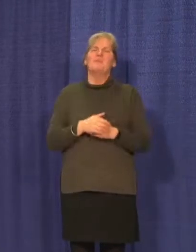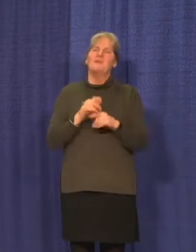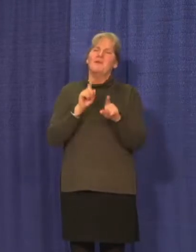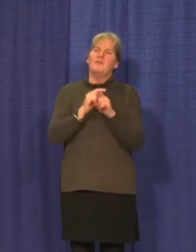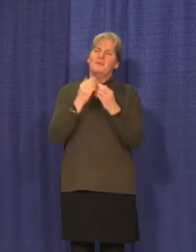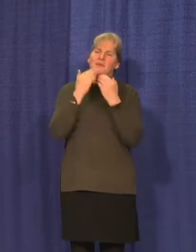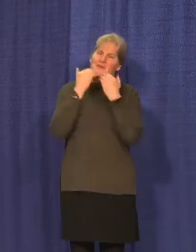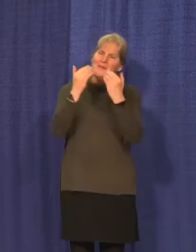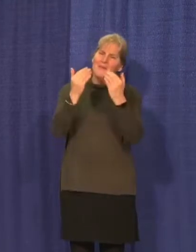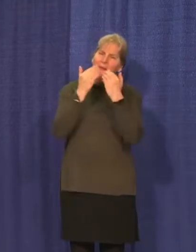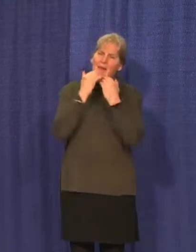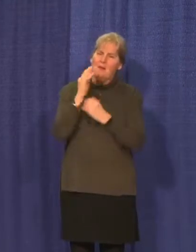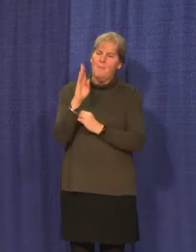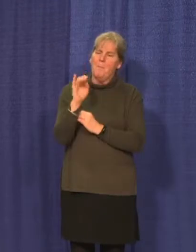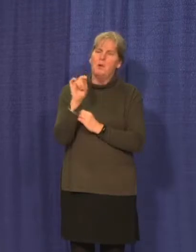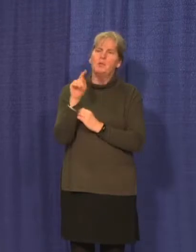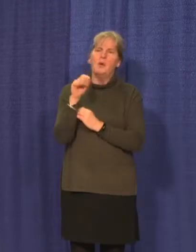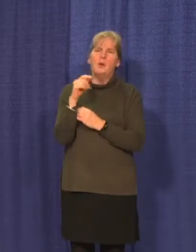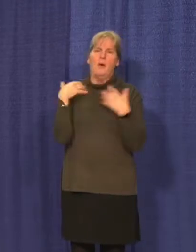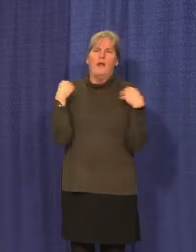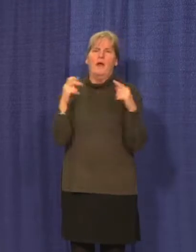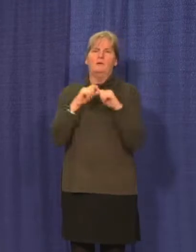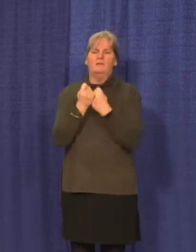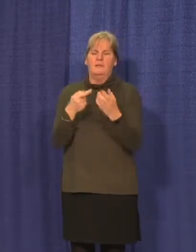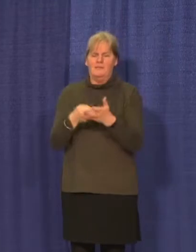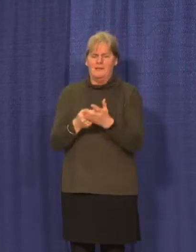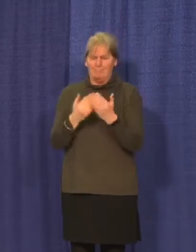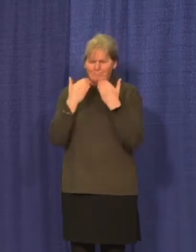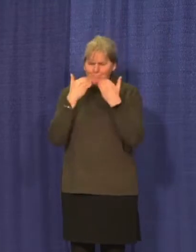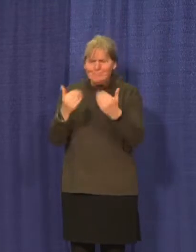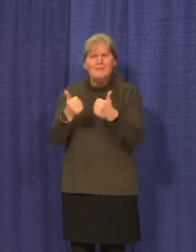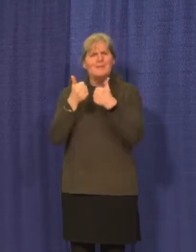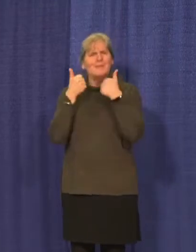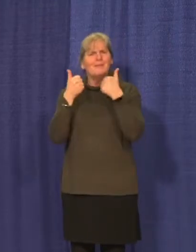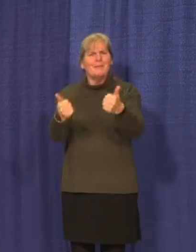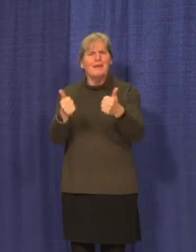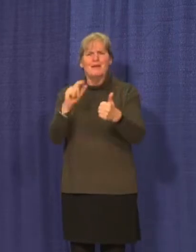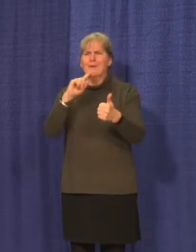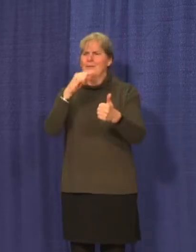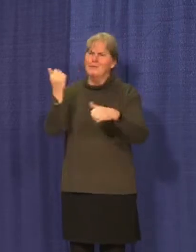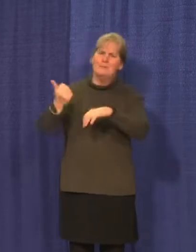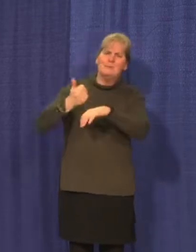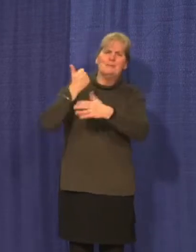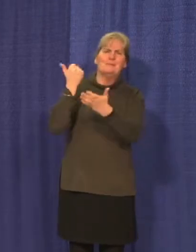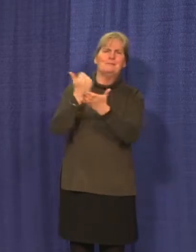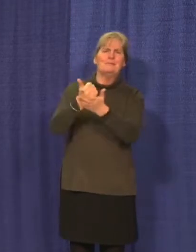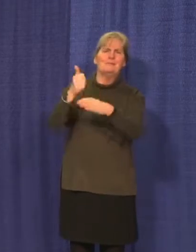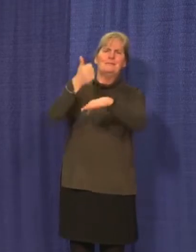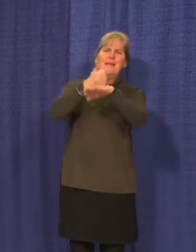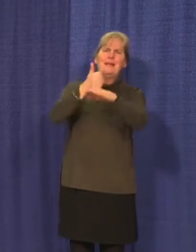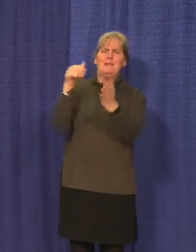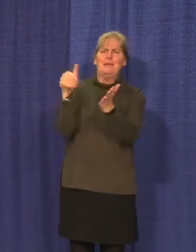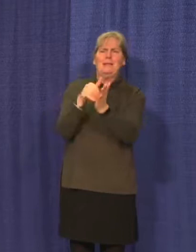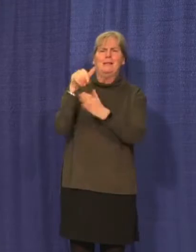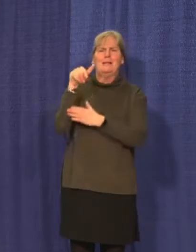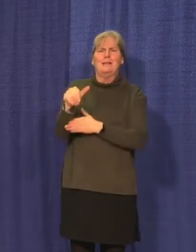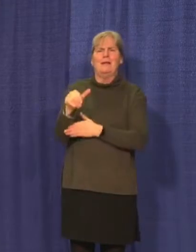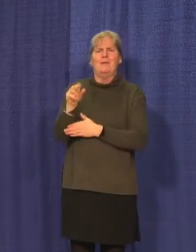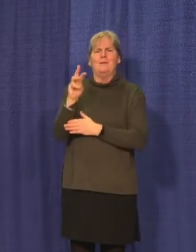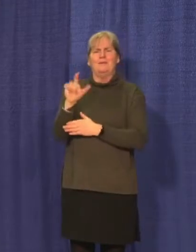out to the entire team for running an extremely successful first clinic in Watson Lake -- the Taa'an Kwächän.